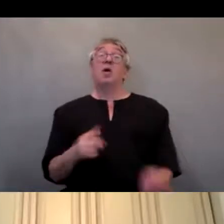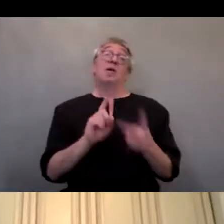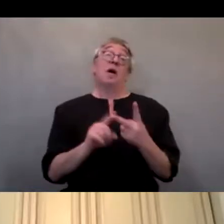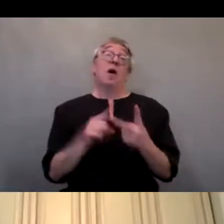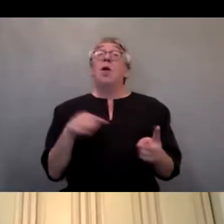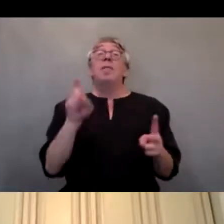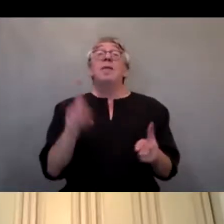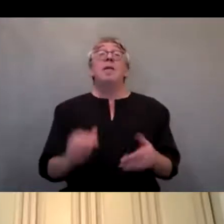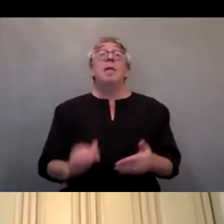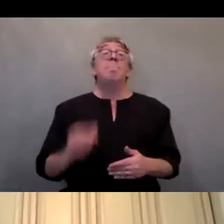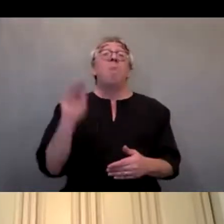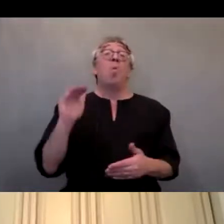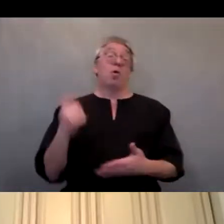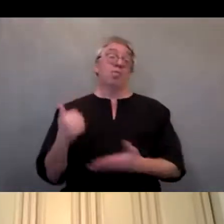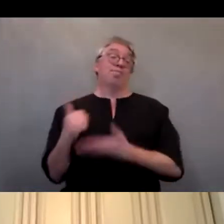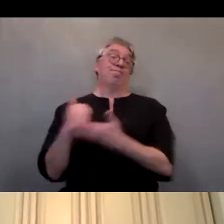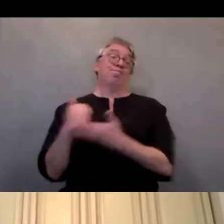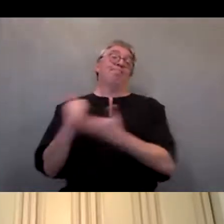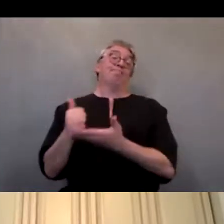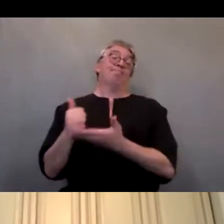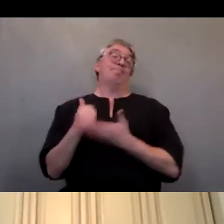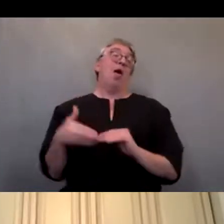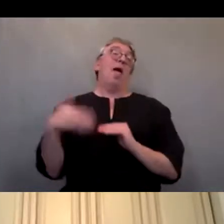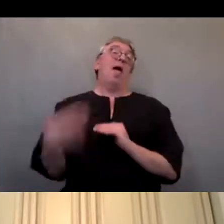. We need more rehab. Rehabilitation is, part